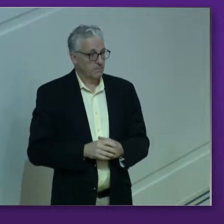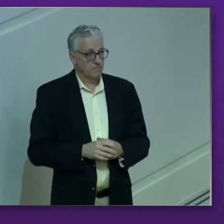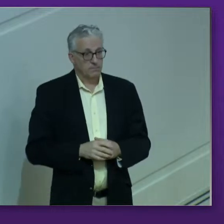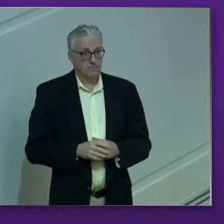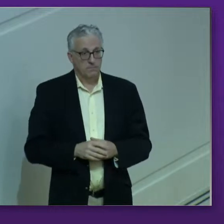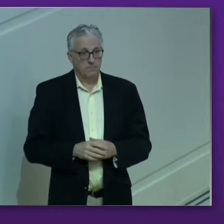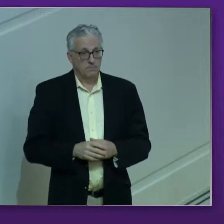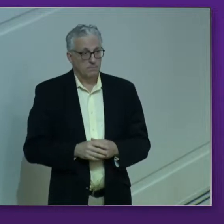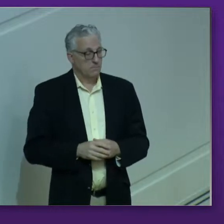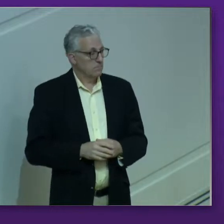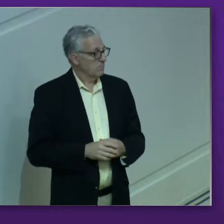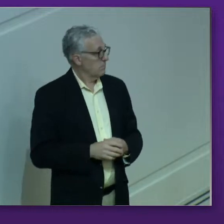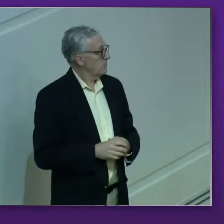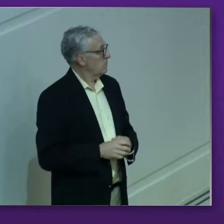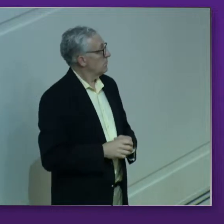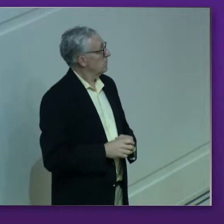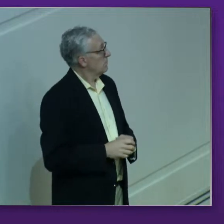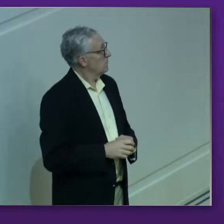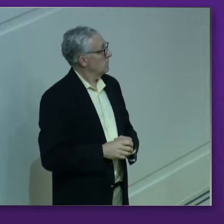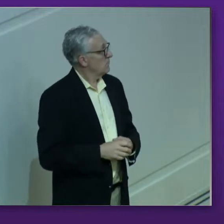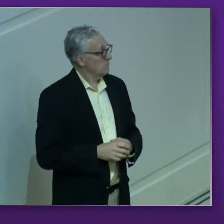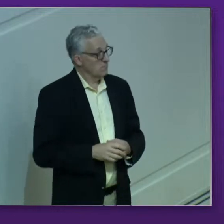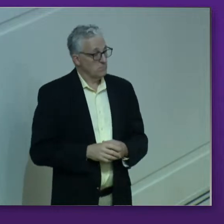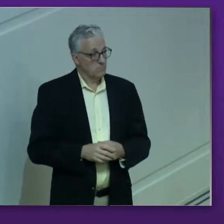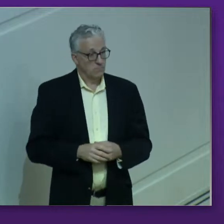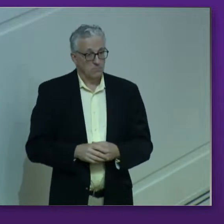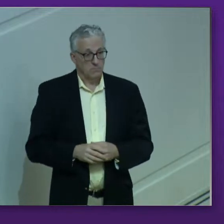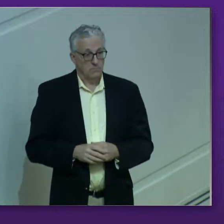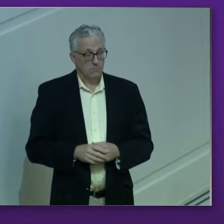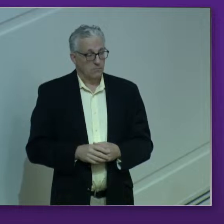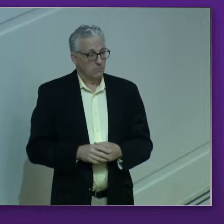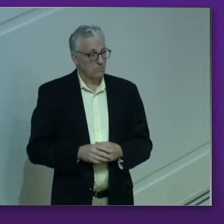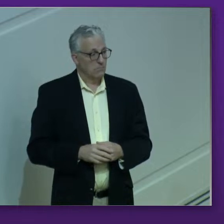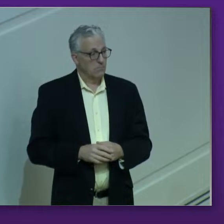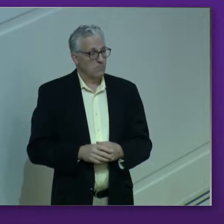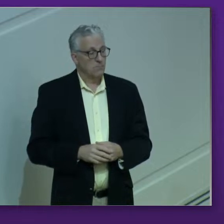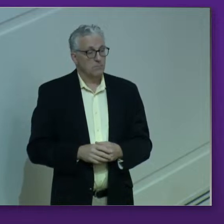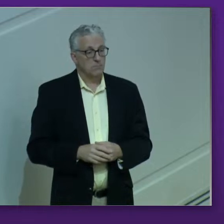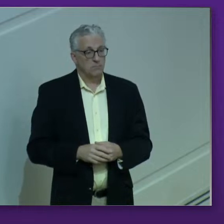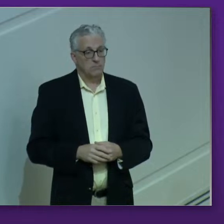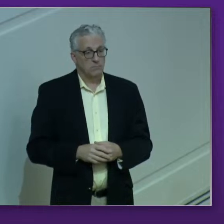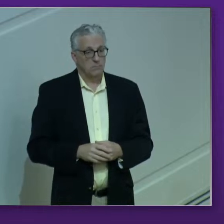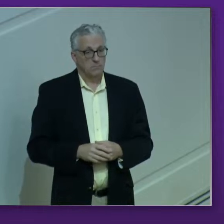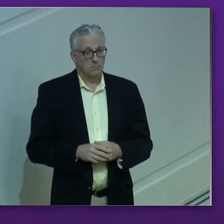THE AWARDEE IS